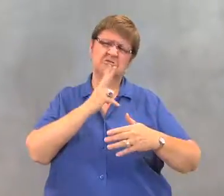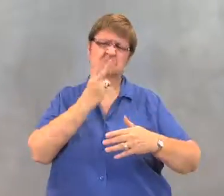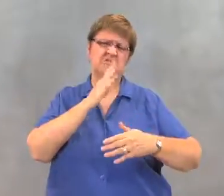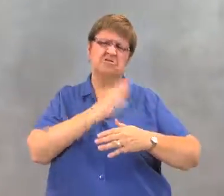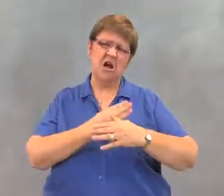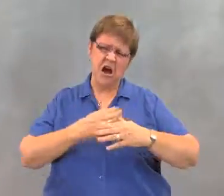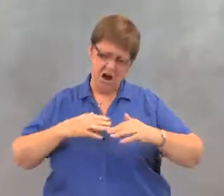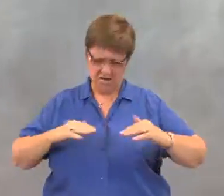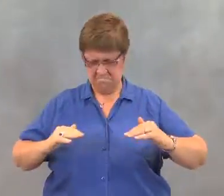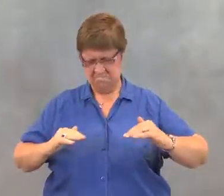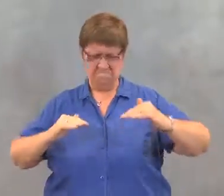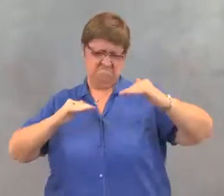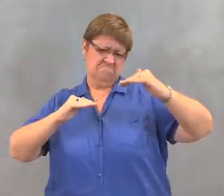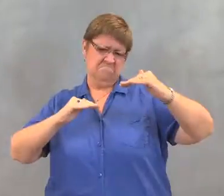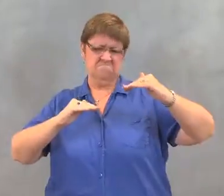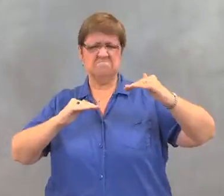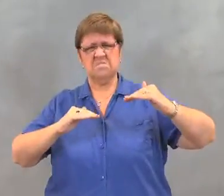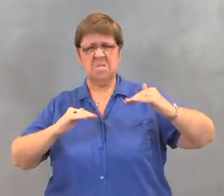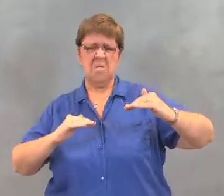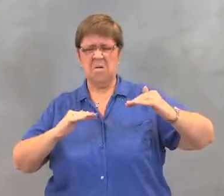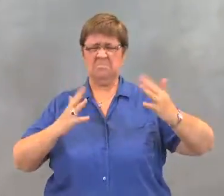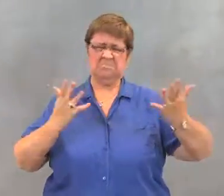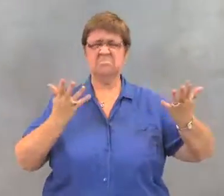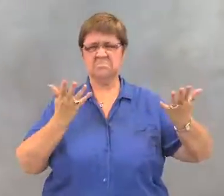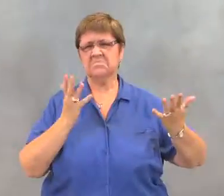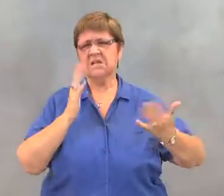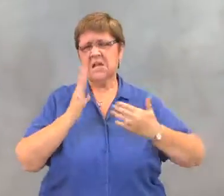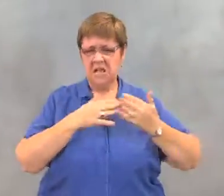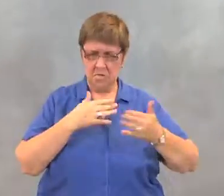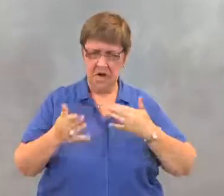My two daughters were about so big.